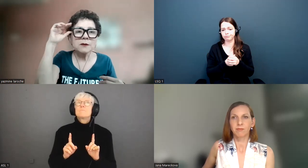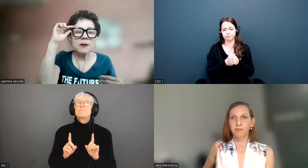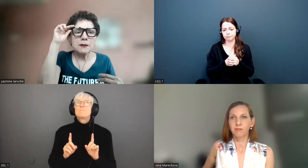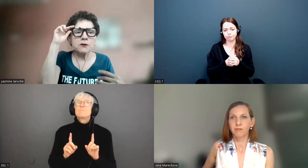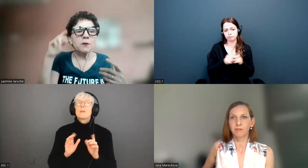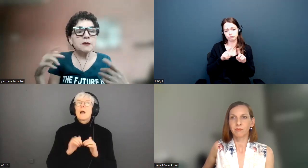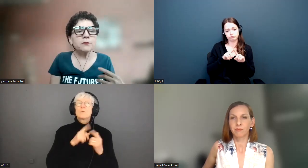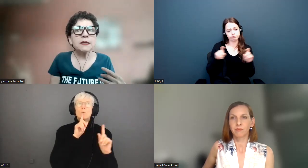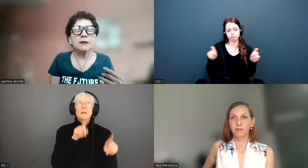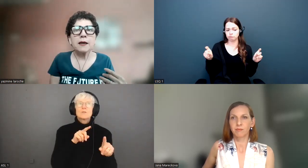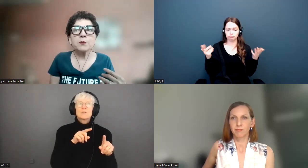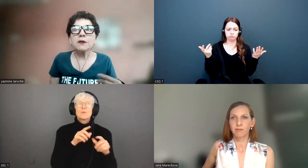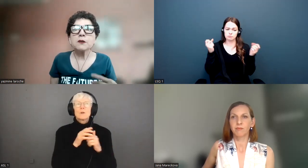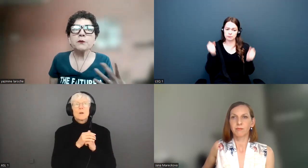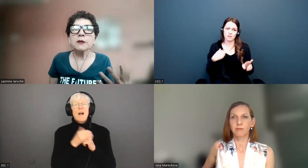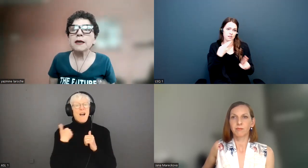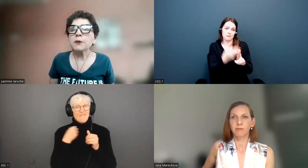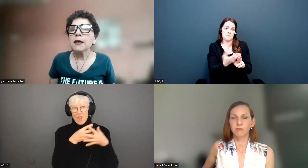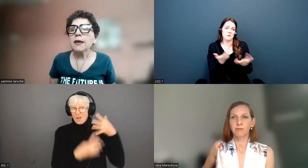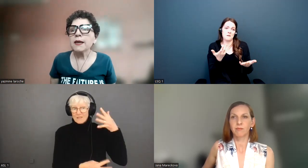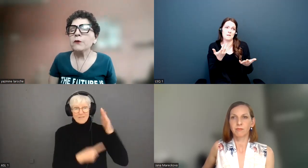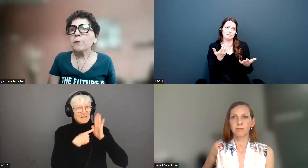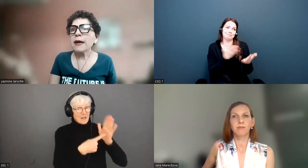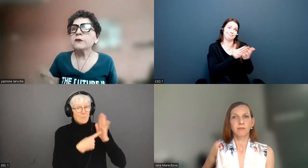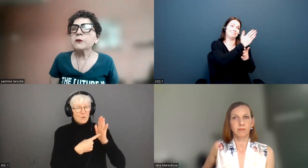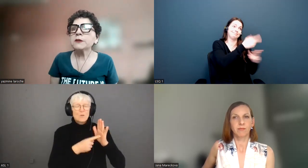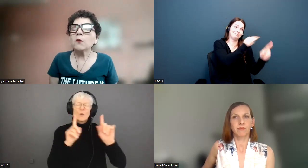because there's so many different examples so for example if your manager is saying well